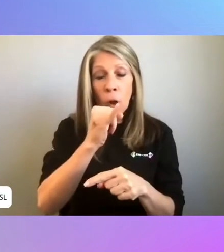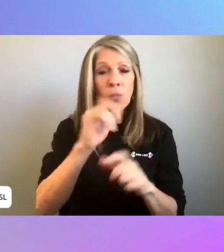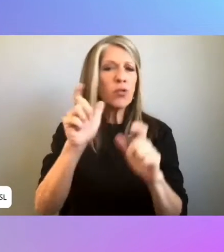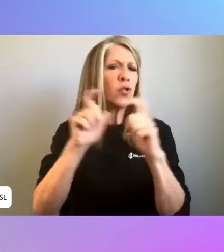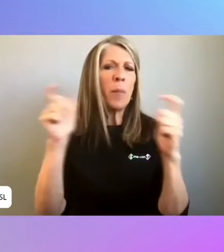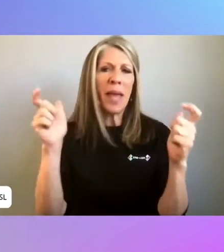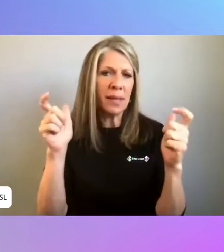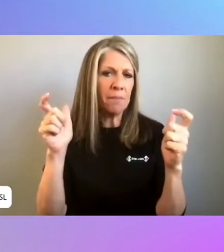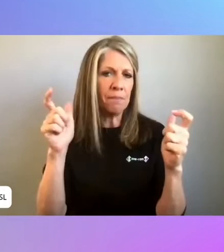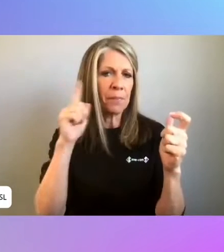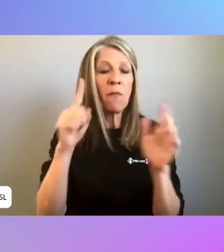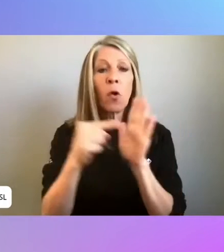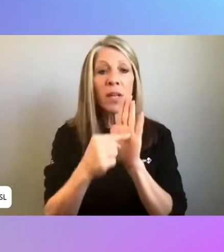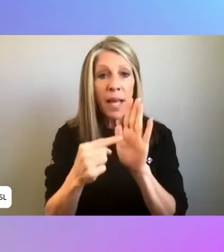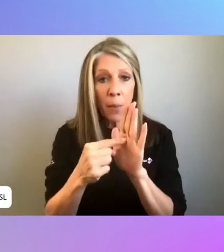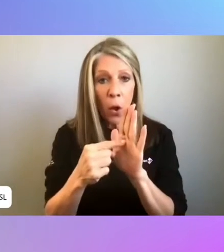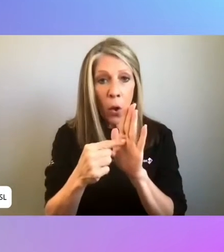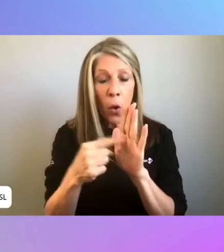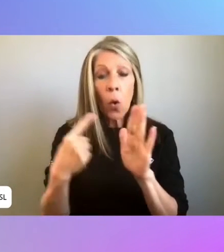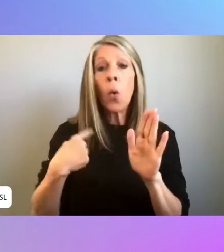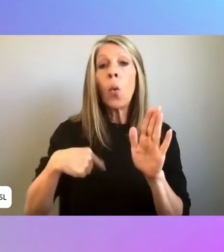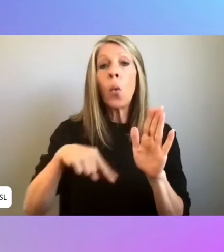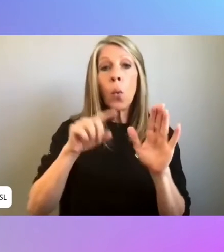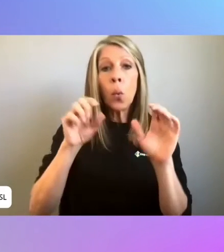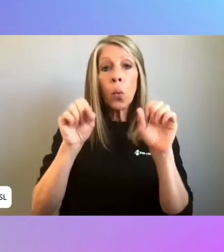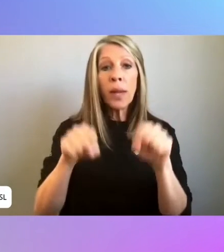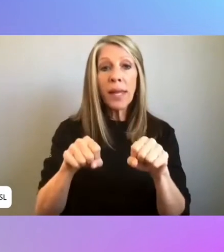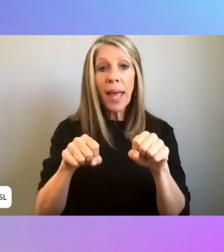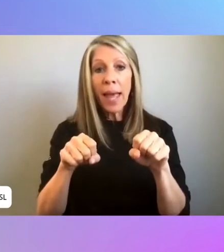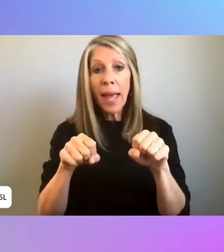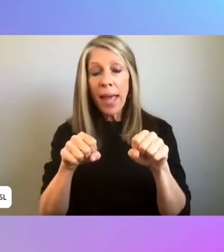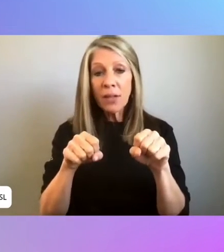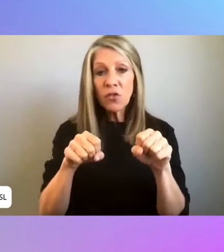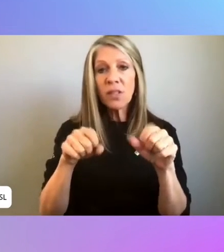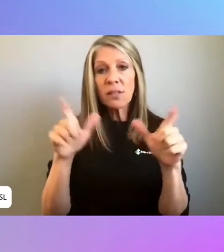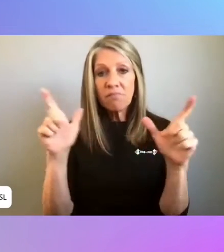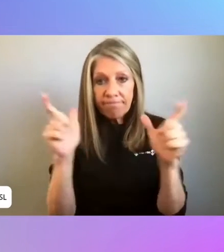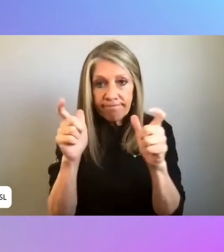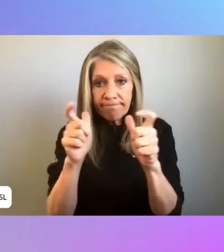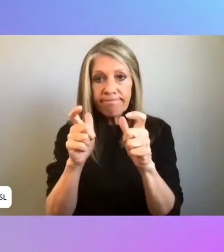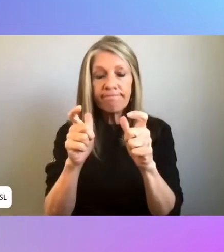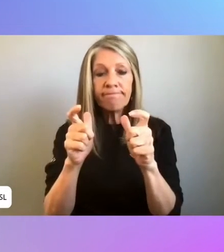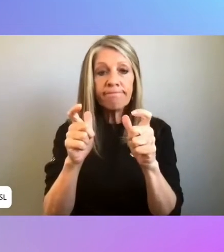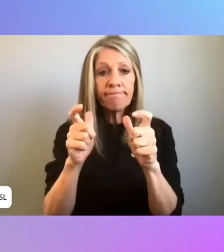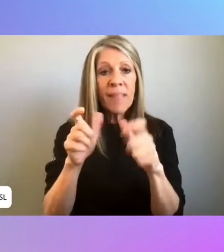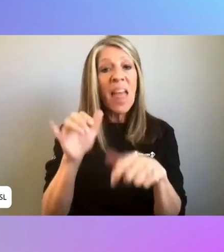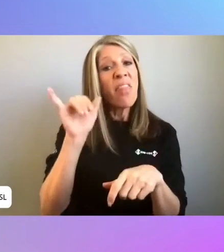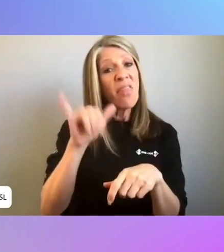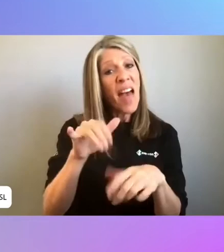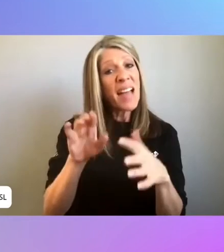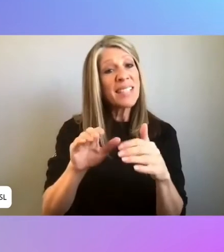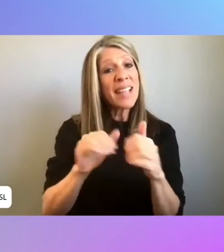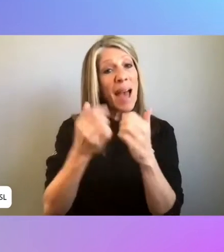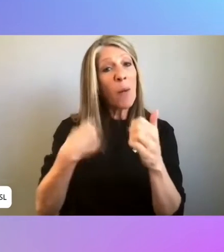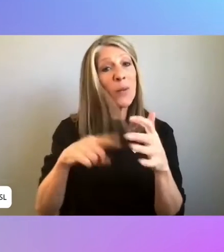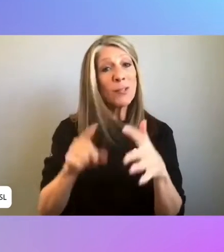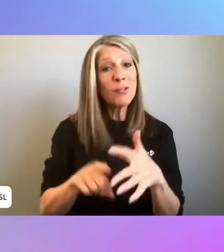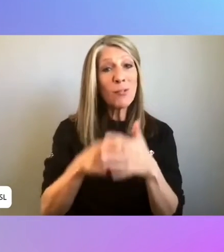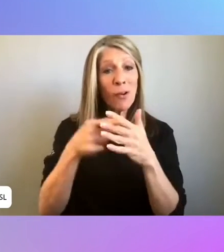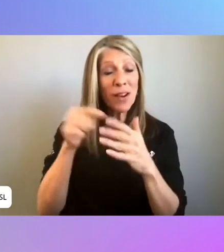saw for first for example that this shape -- I just drew an oblong circle deal, that it was way too big for